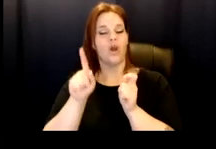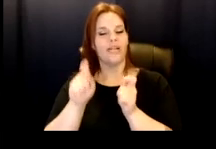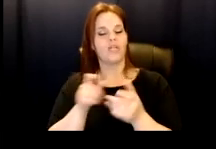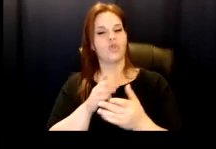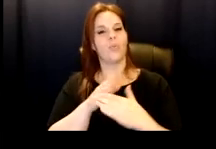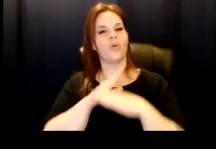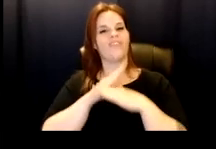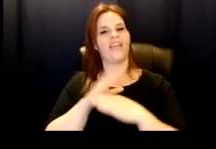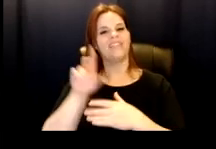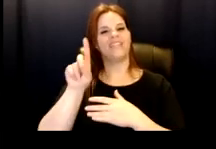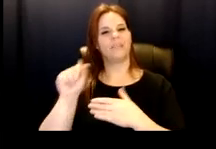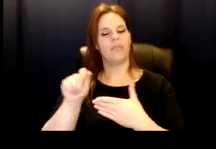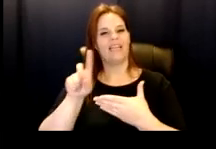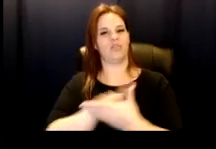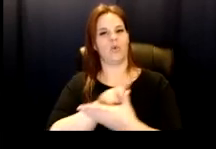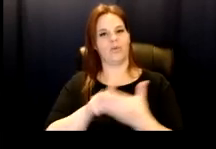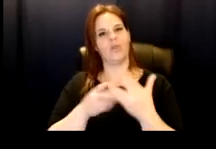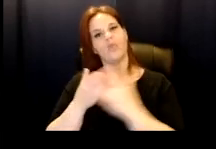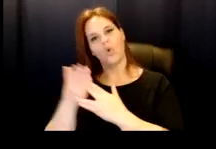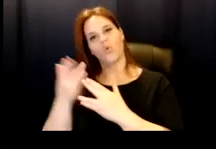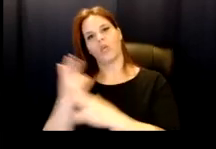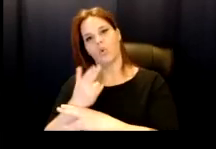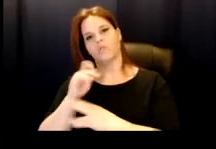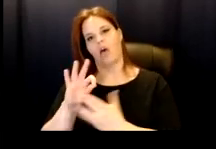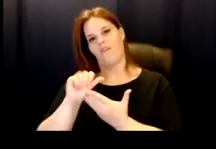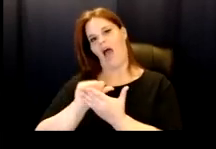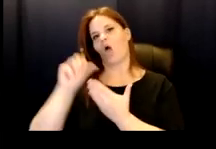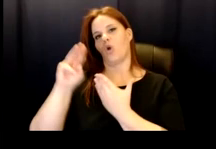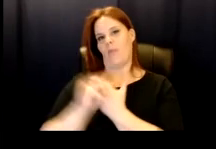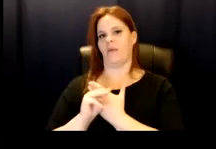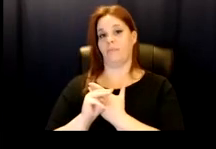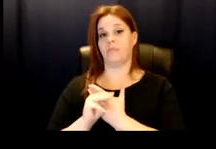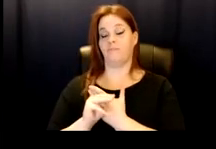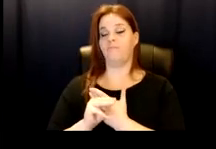through the use of algorithms? >> MARIA TOWN: That's a great question. So,